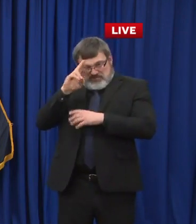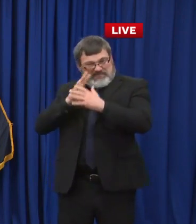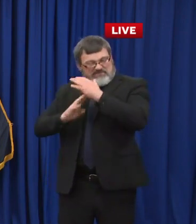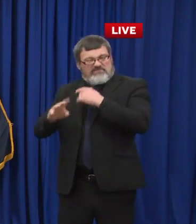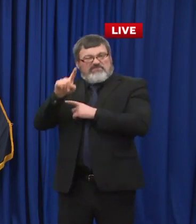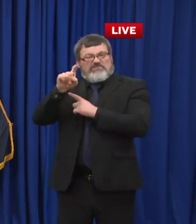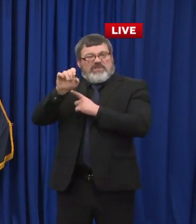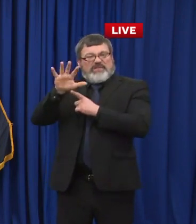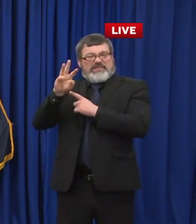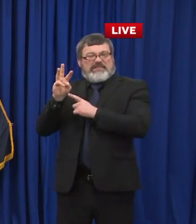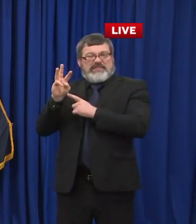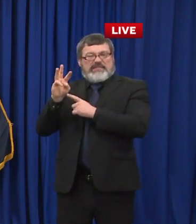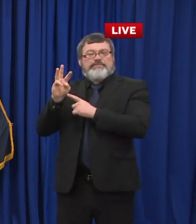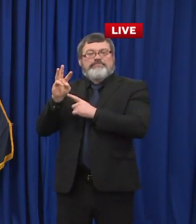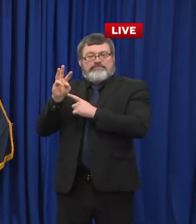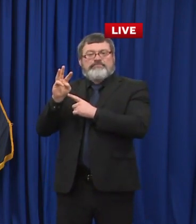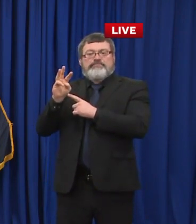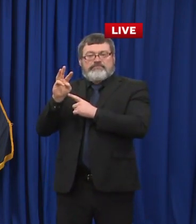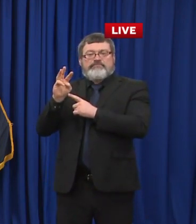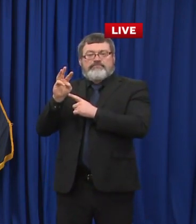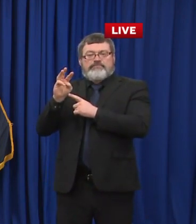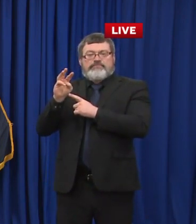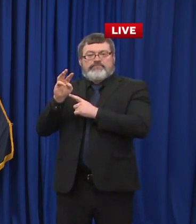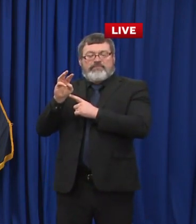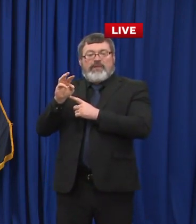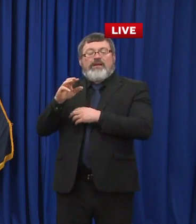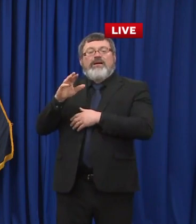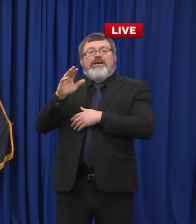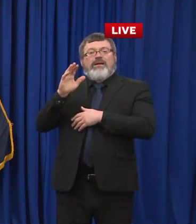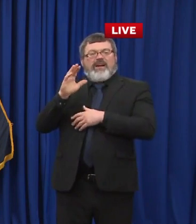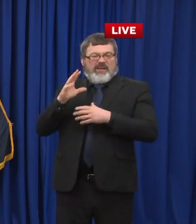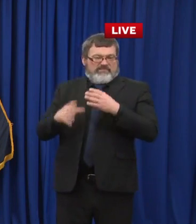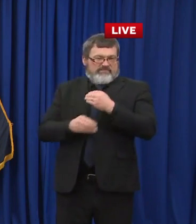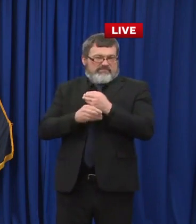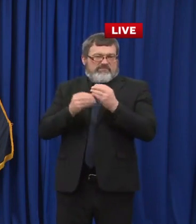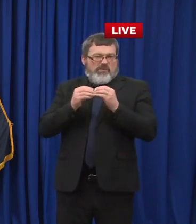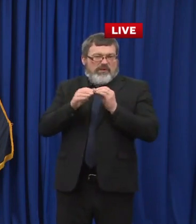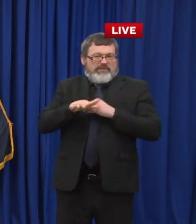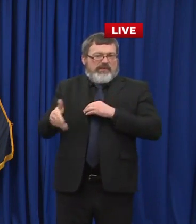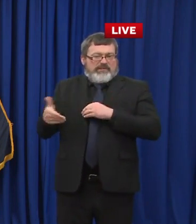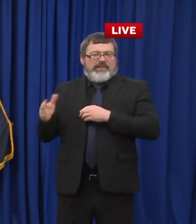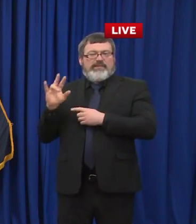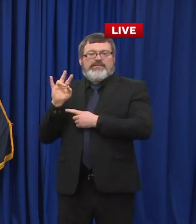THIS IS UP FROM WEEKS AGO WHERE THAT NUMBER WAS BELOW 100.